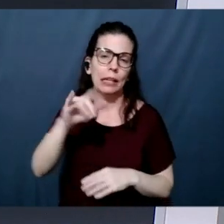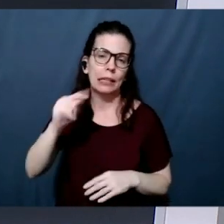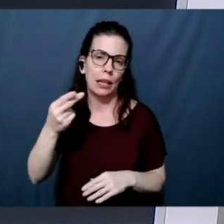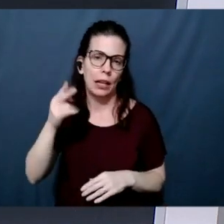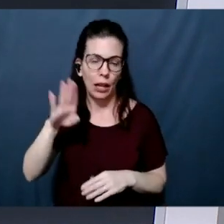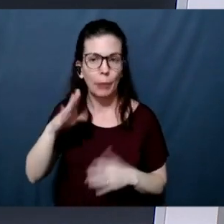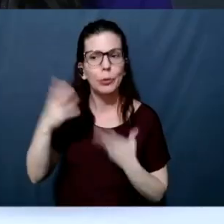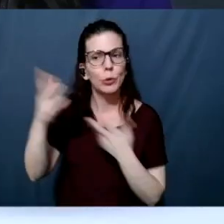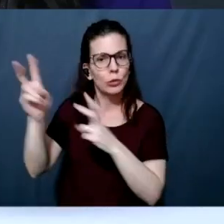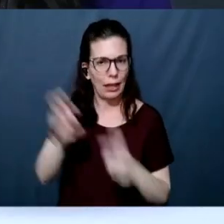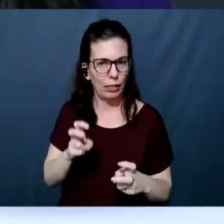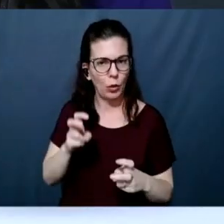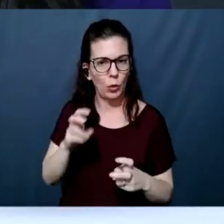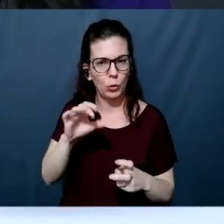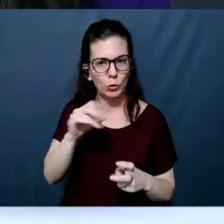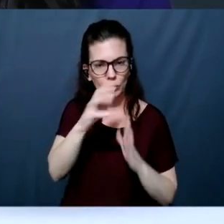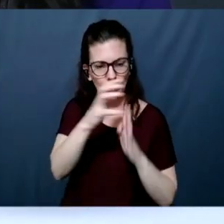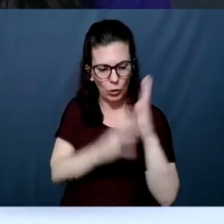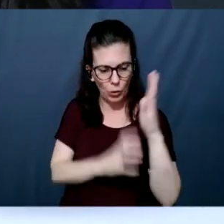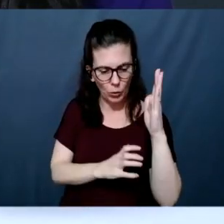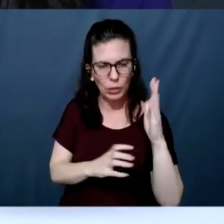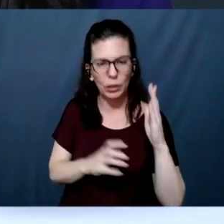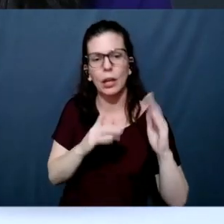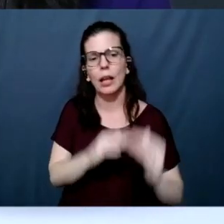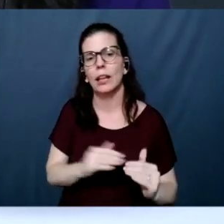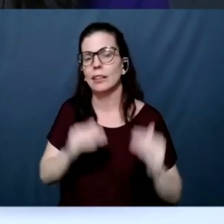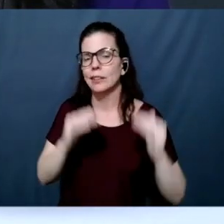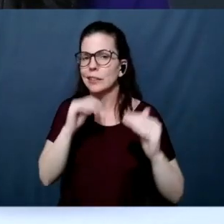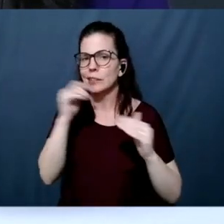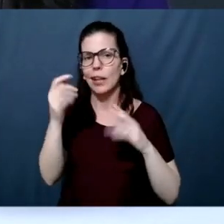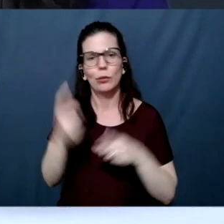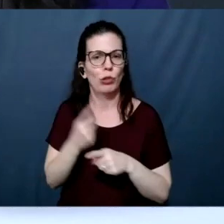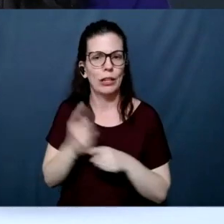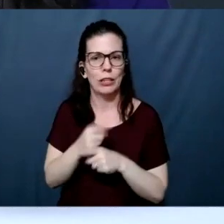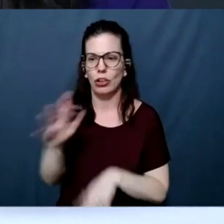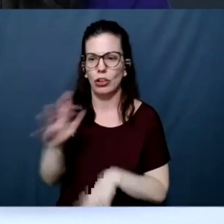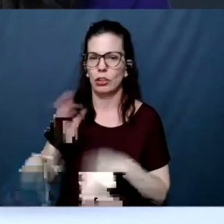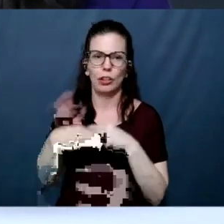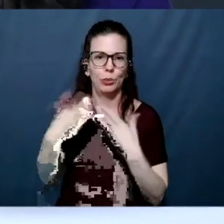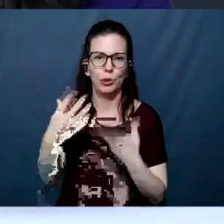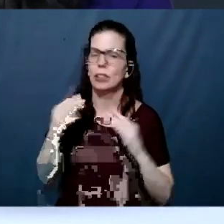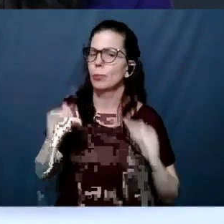It goes to a higher bar than just regular contributions we normally see with AWS samples.